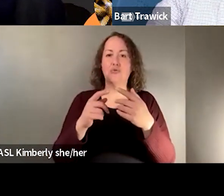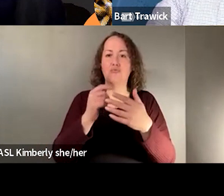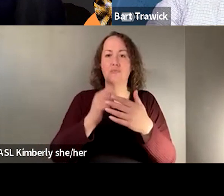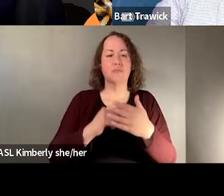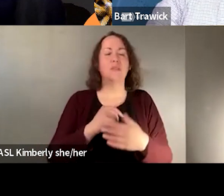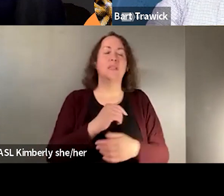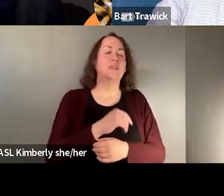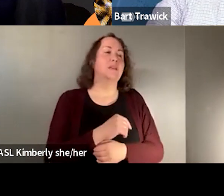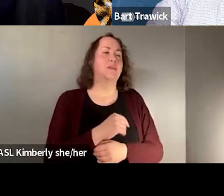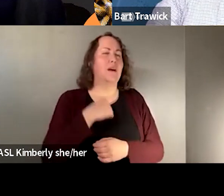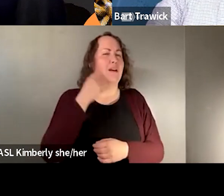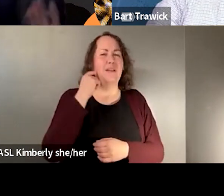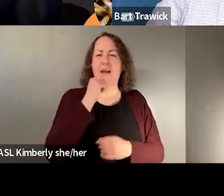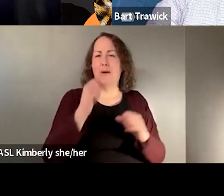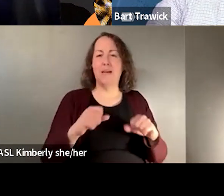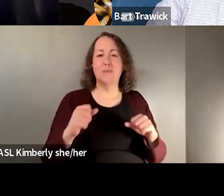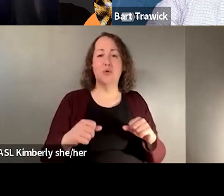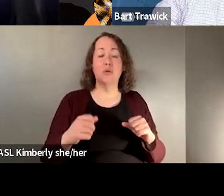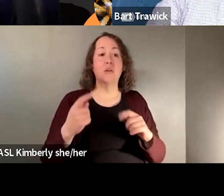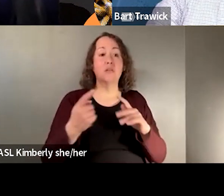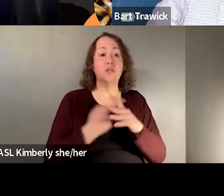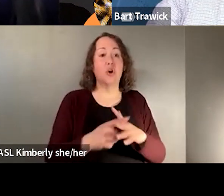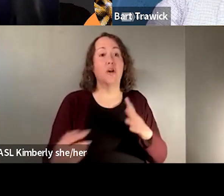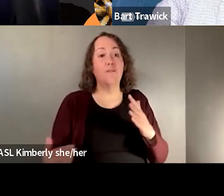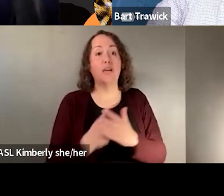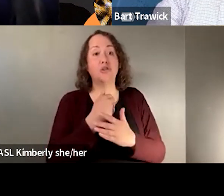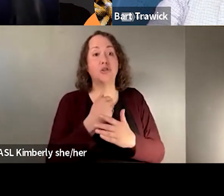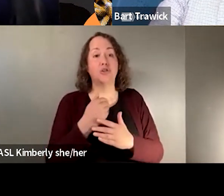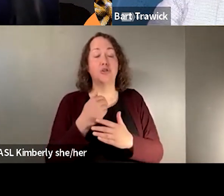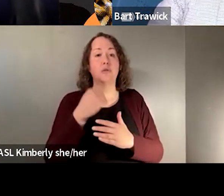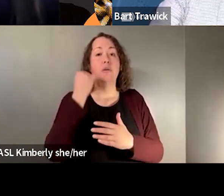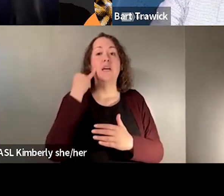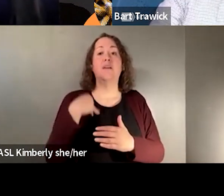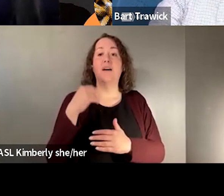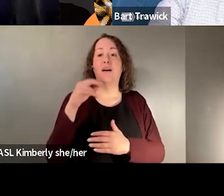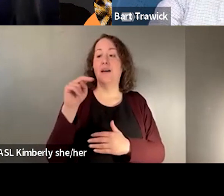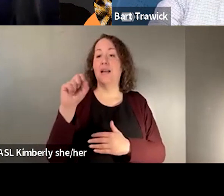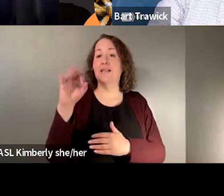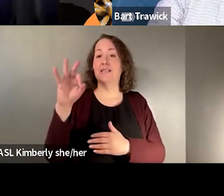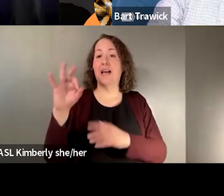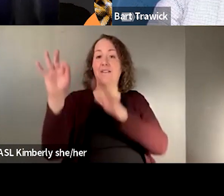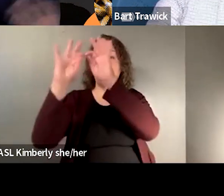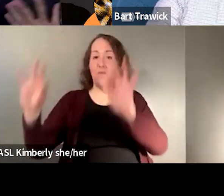Like, if you have a fillable NSF format of your biosketch, there's not a way to --